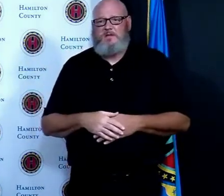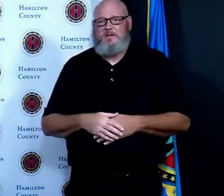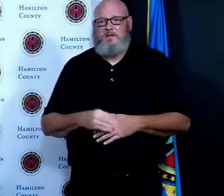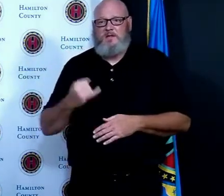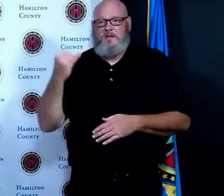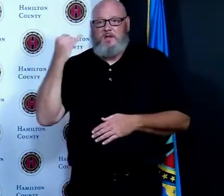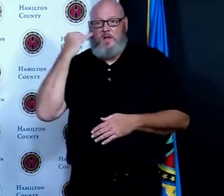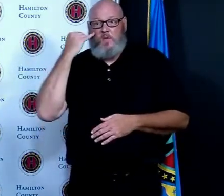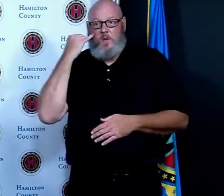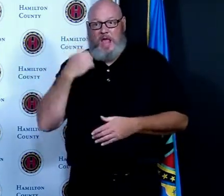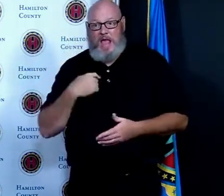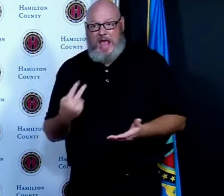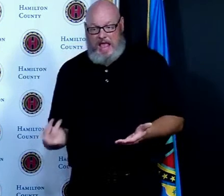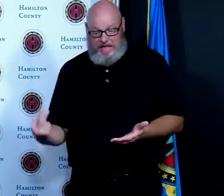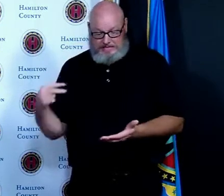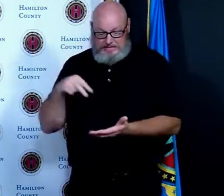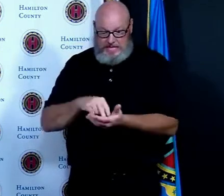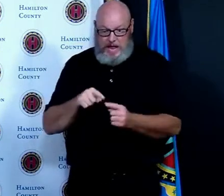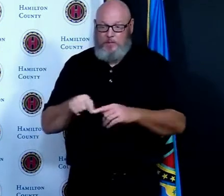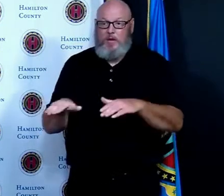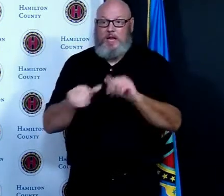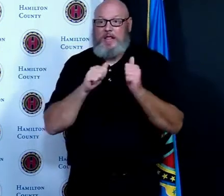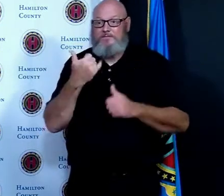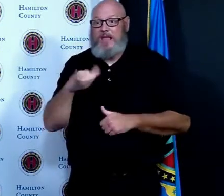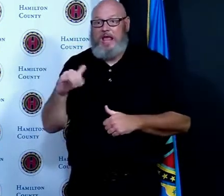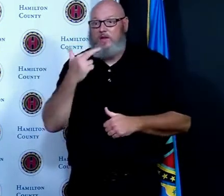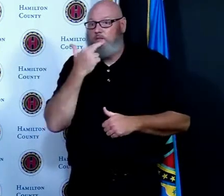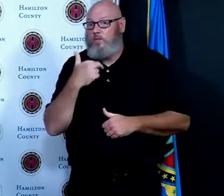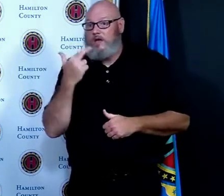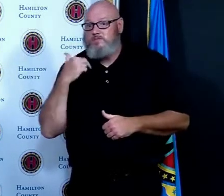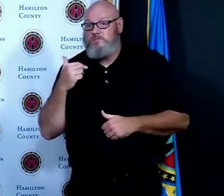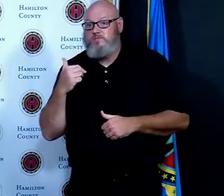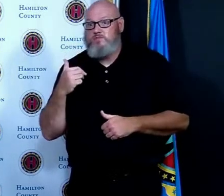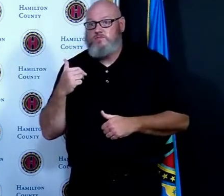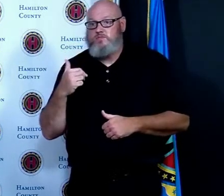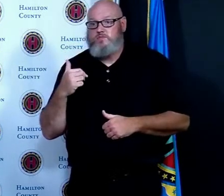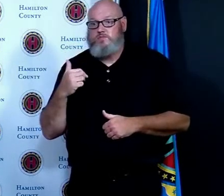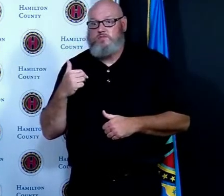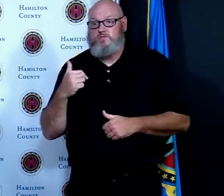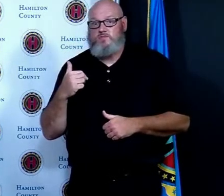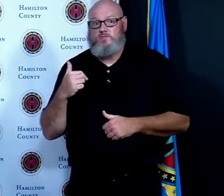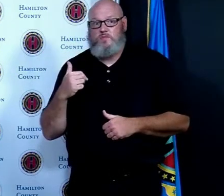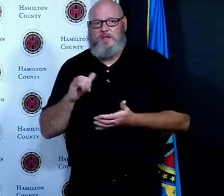I shared last week really holds true and that because our businesses are doing such a good job